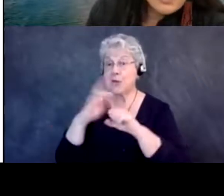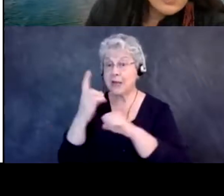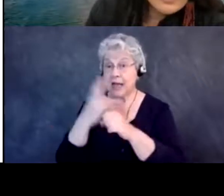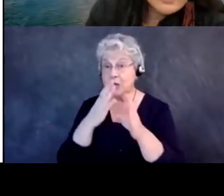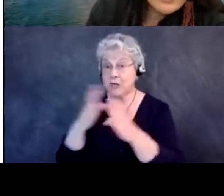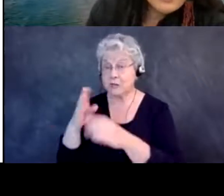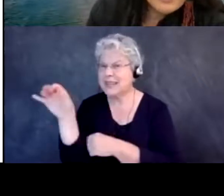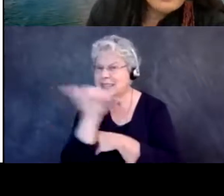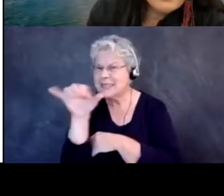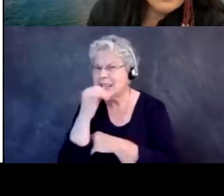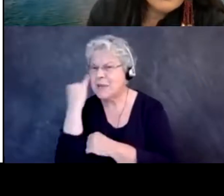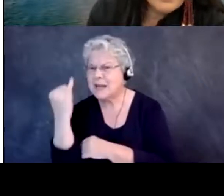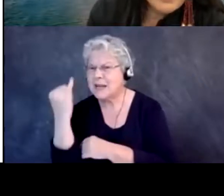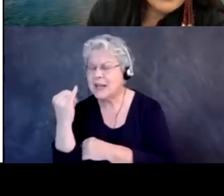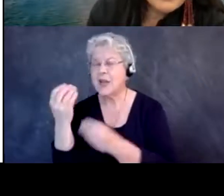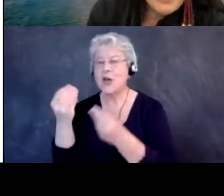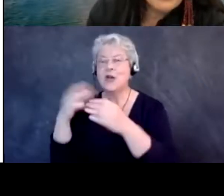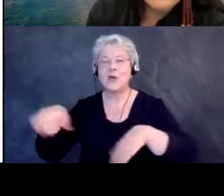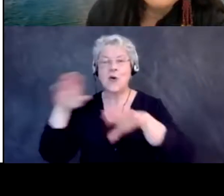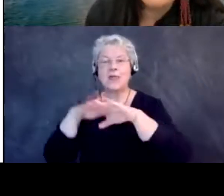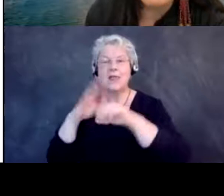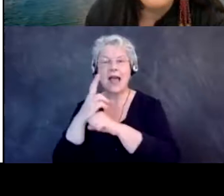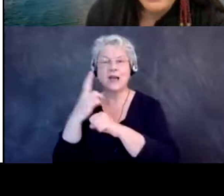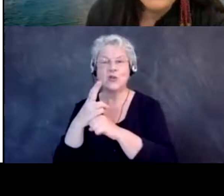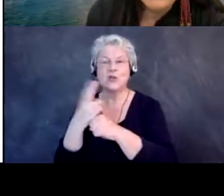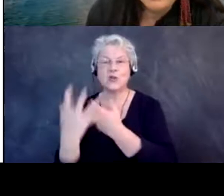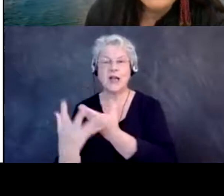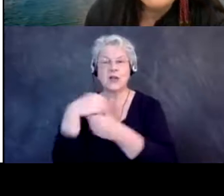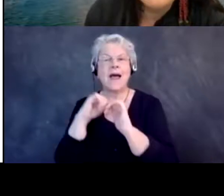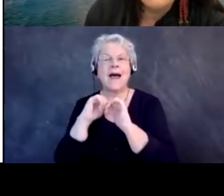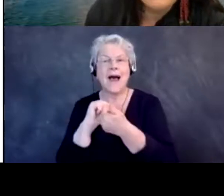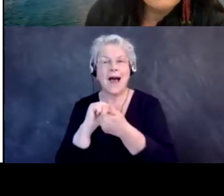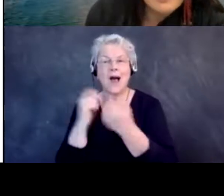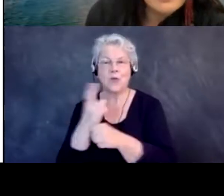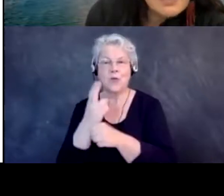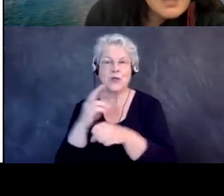the land use plan encompassed how we used our land and how we worked together with our land.